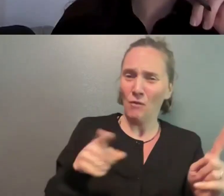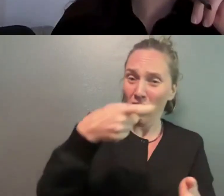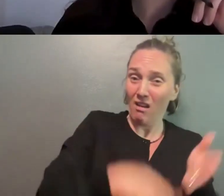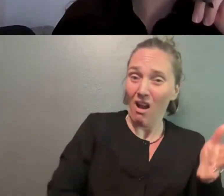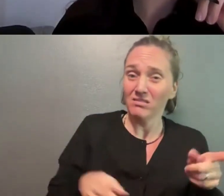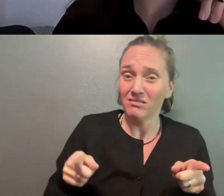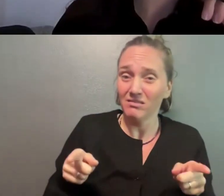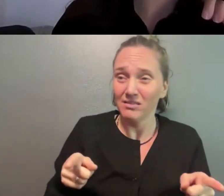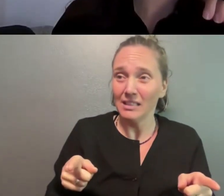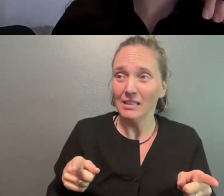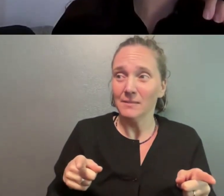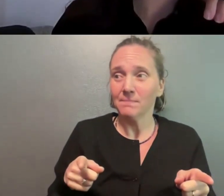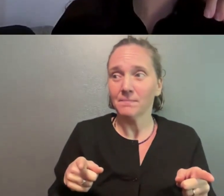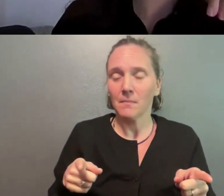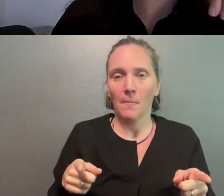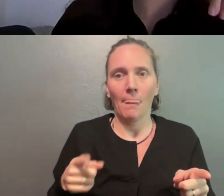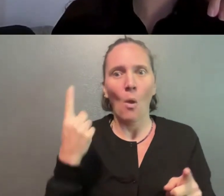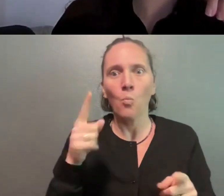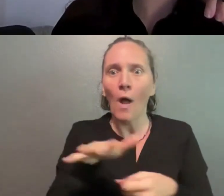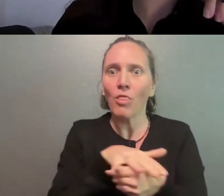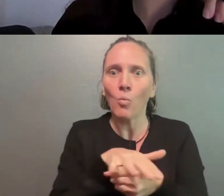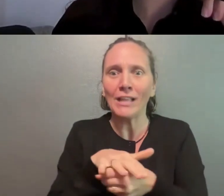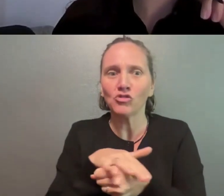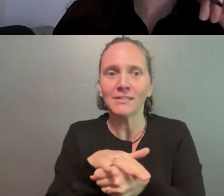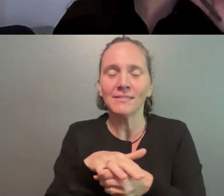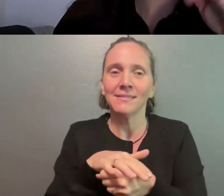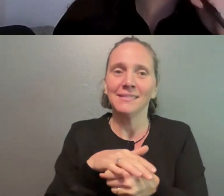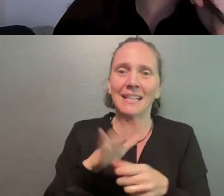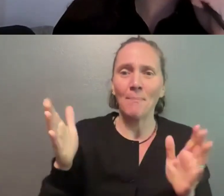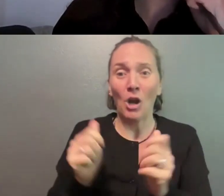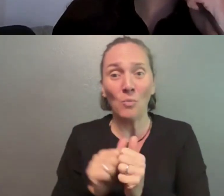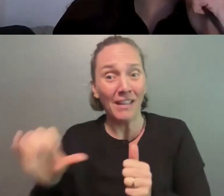on one location versus another, particularly on reservations versus on.